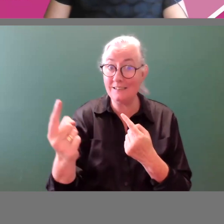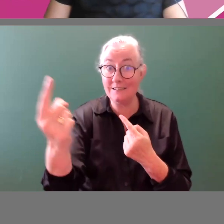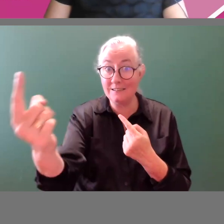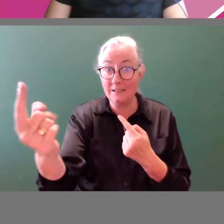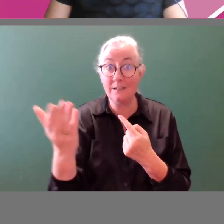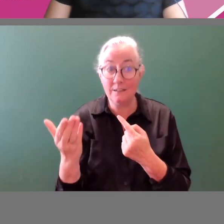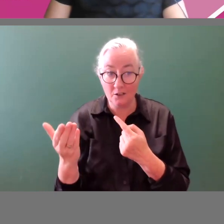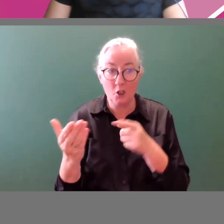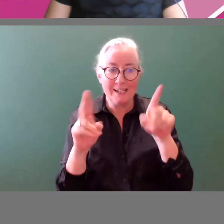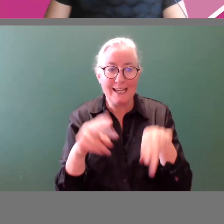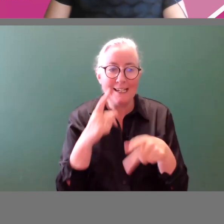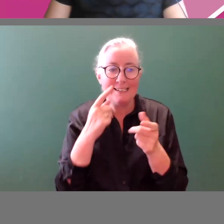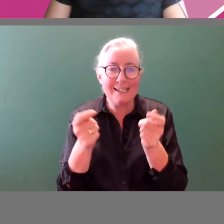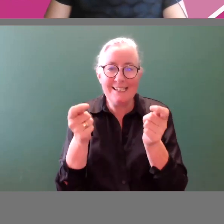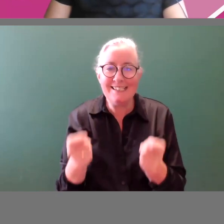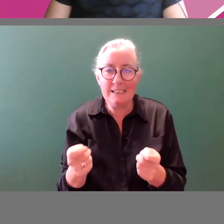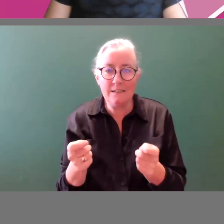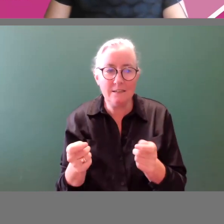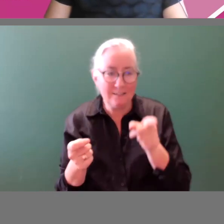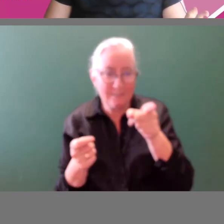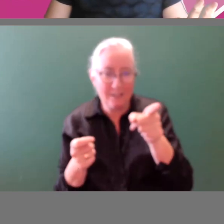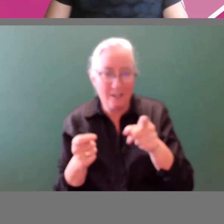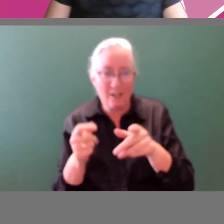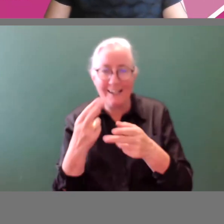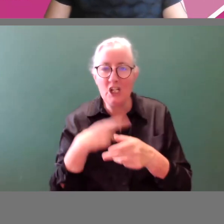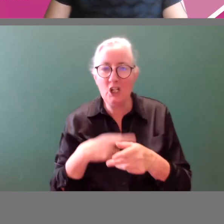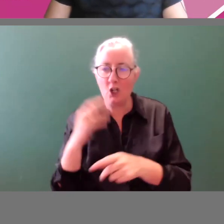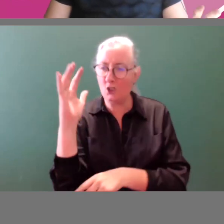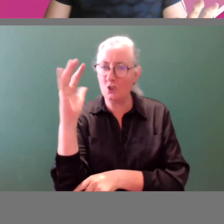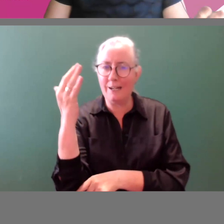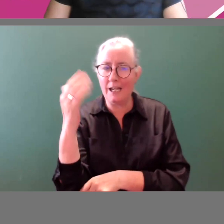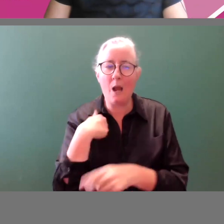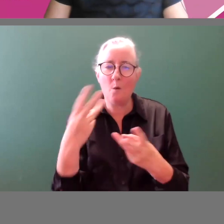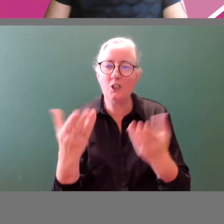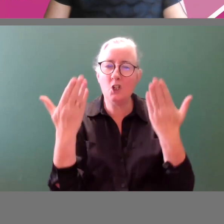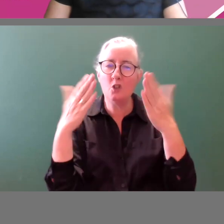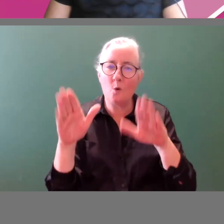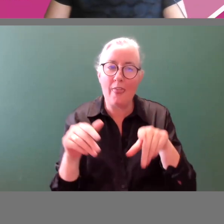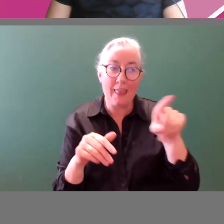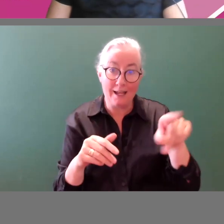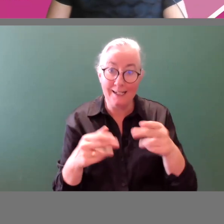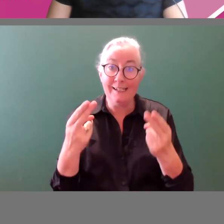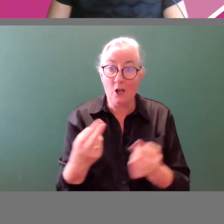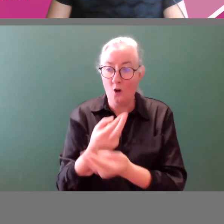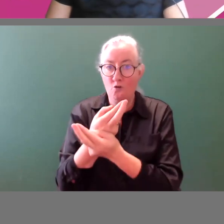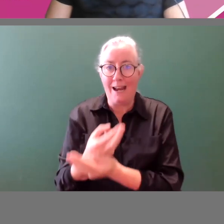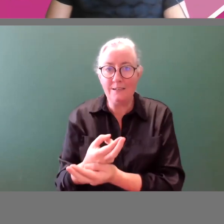seat recessed under the tree. So to highlight the need to provide resting spaces for people